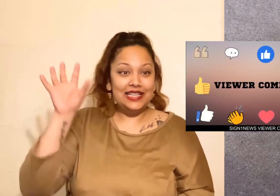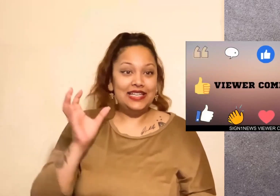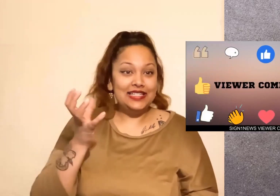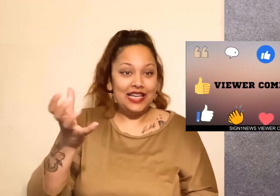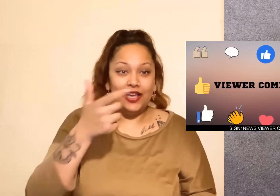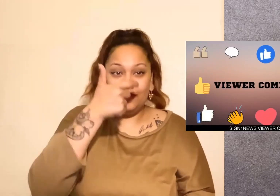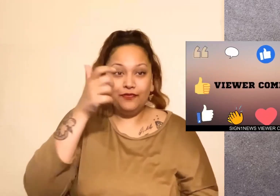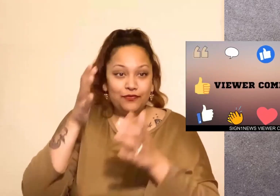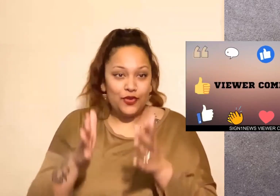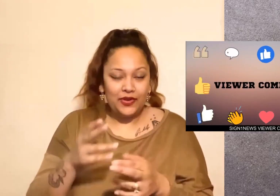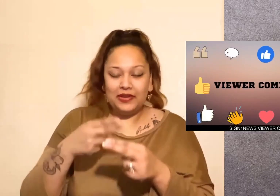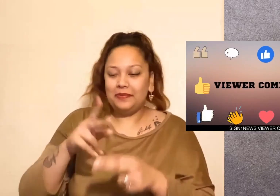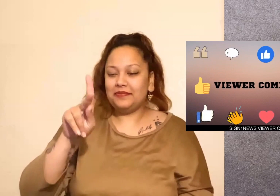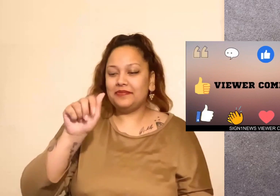Sign1News viewer Kaytee Kelly